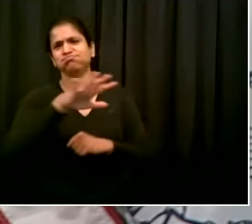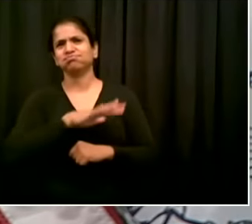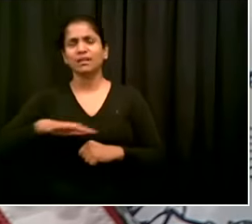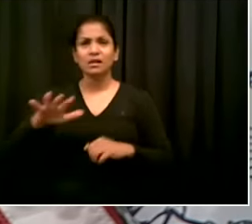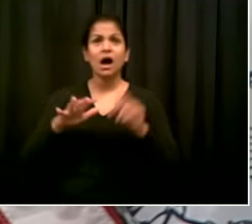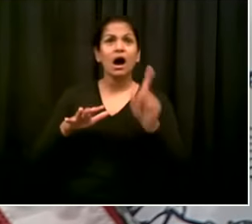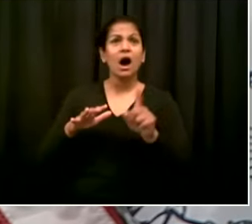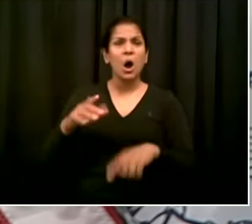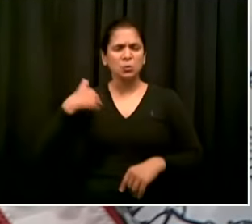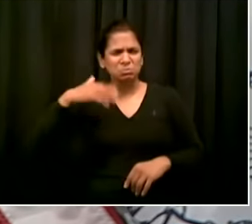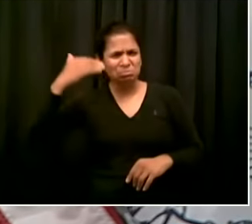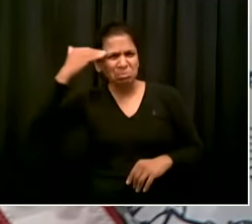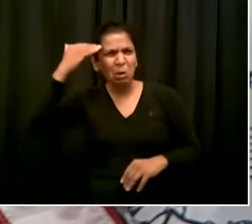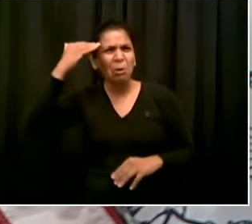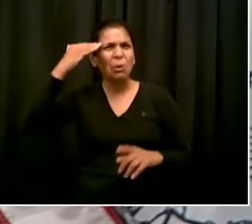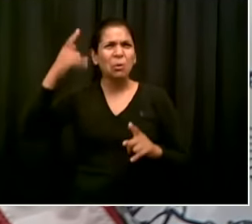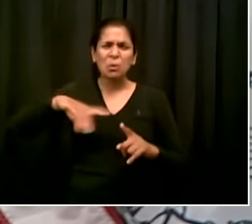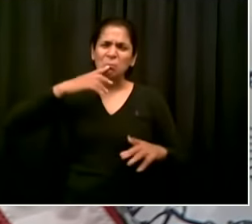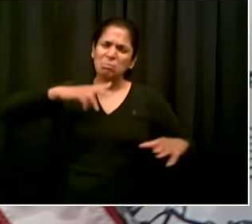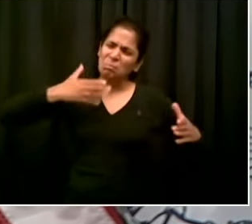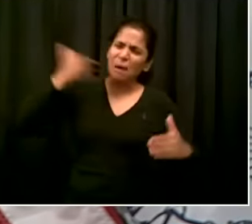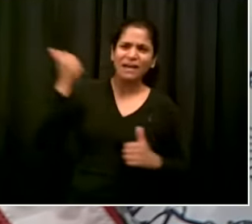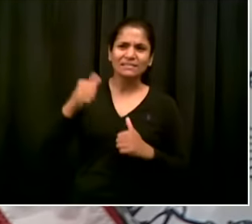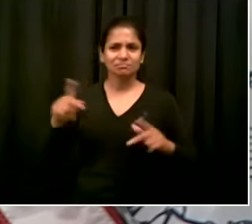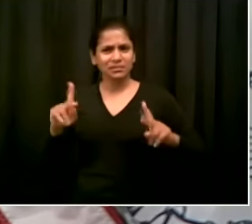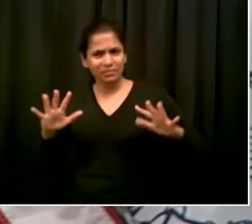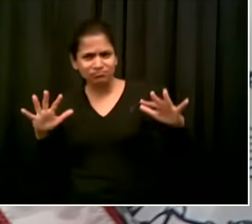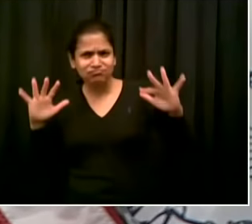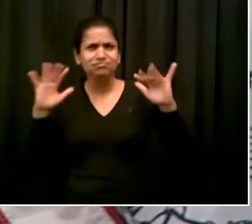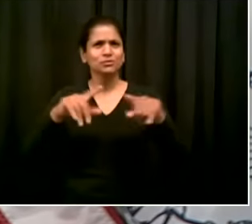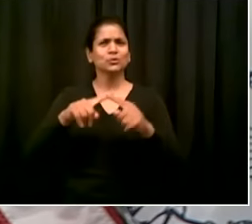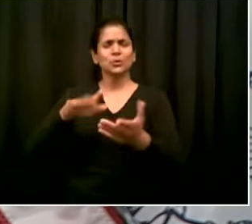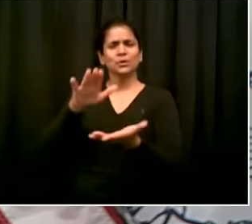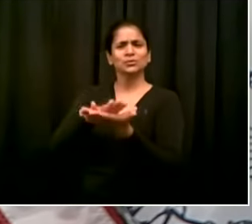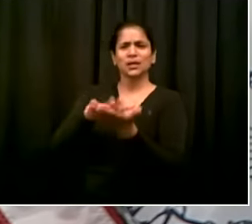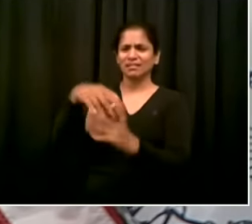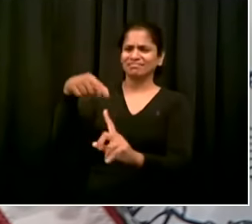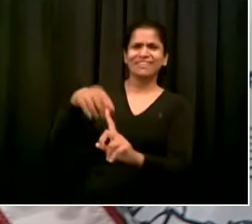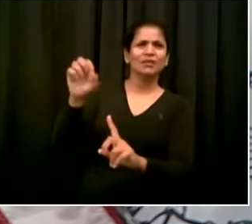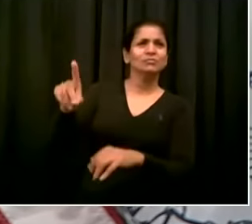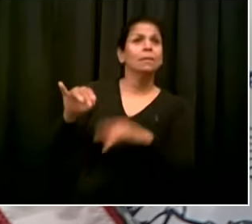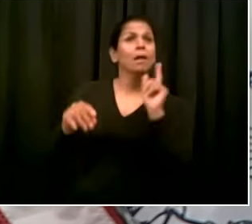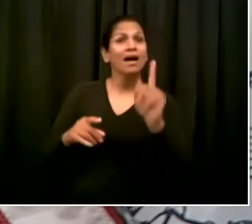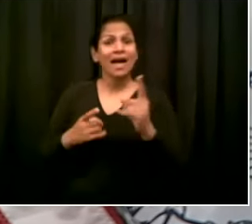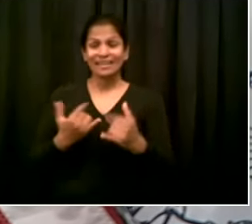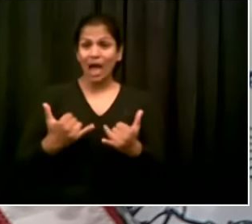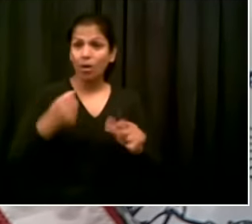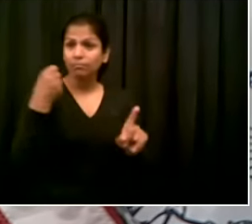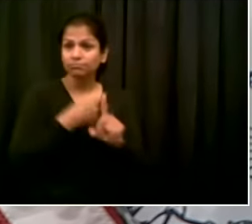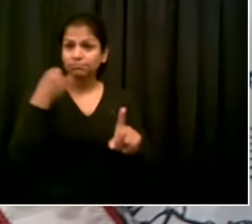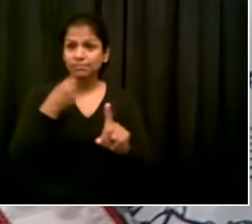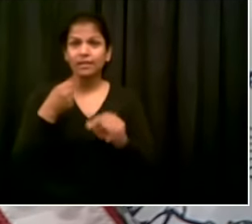ADULTS. TH CATAN ONLY HAPPEN IN OUR SCHOOL BUILDINGS. THIS COMING